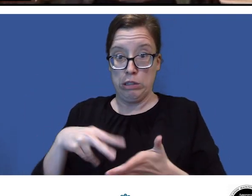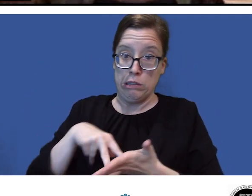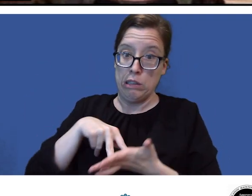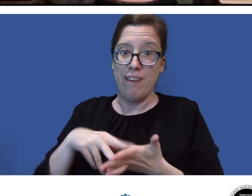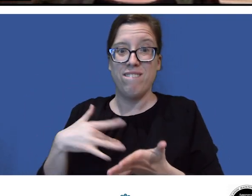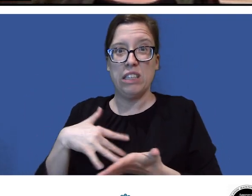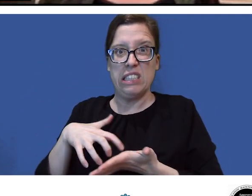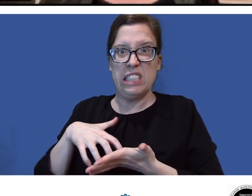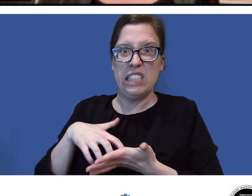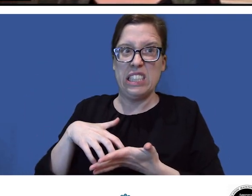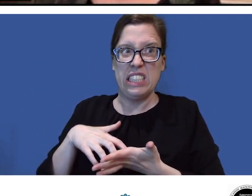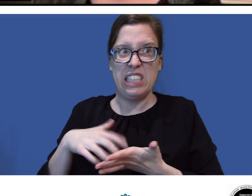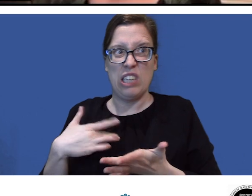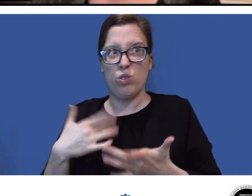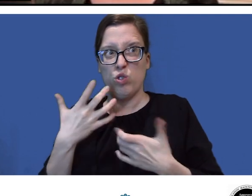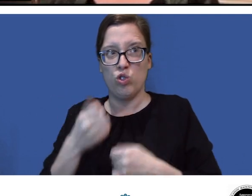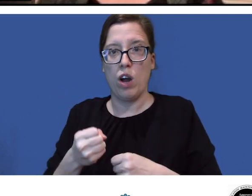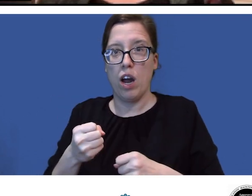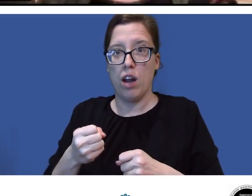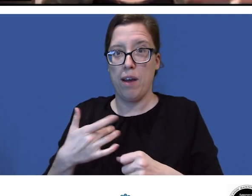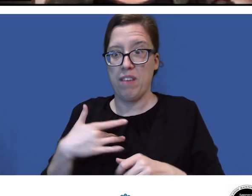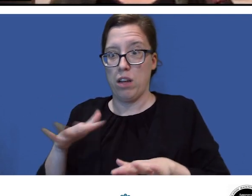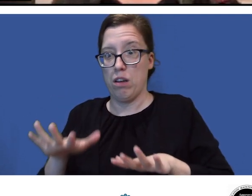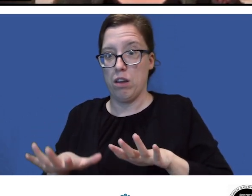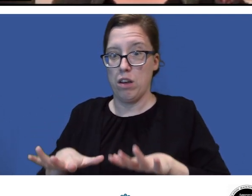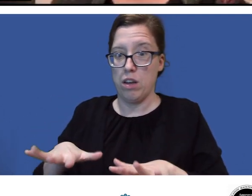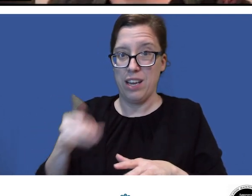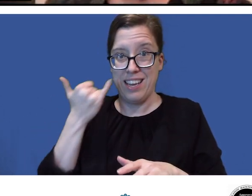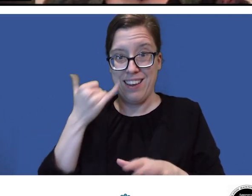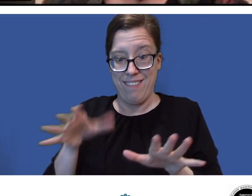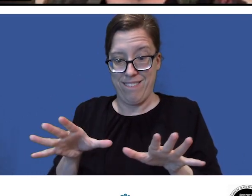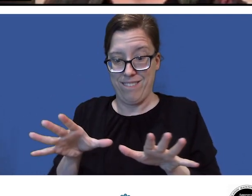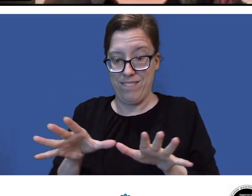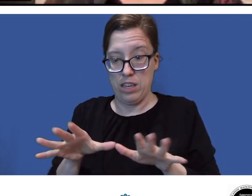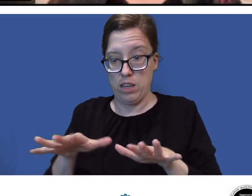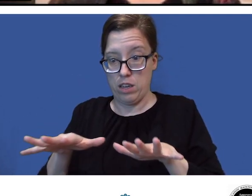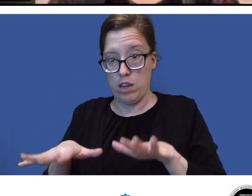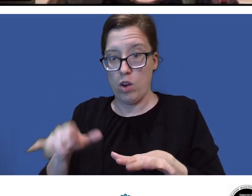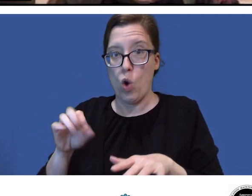your butt and your thighs and your feet, it feels better.